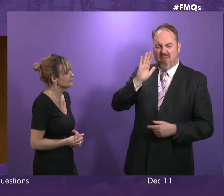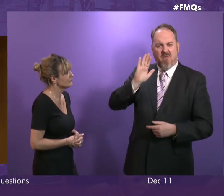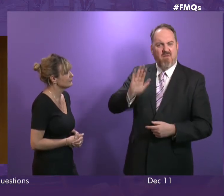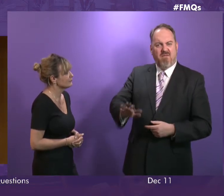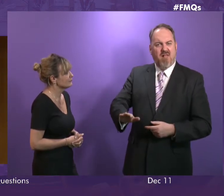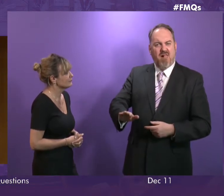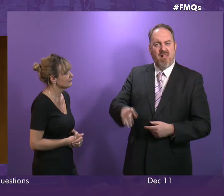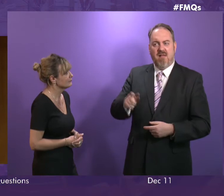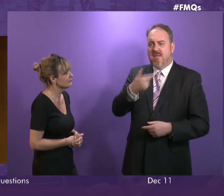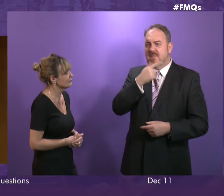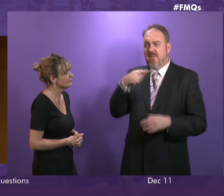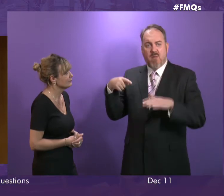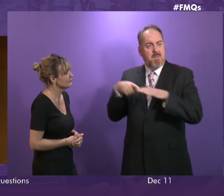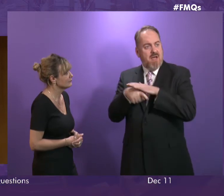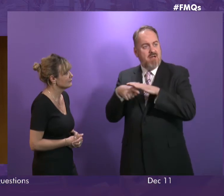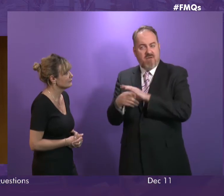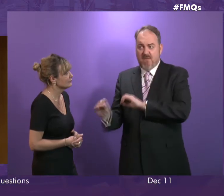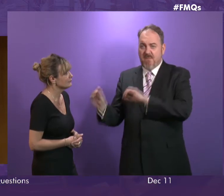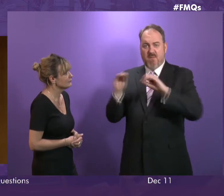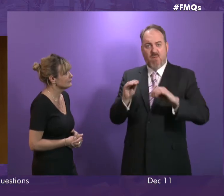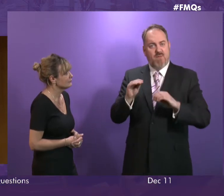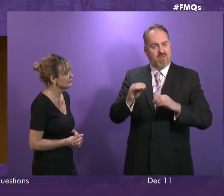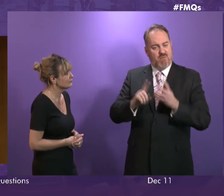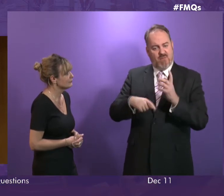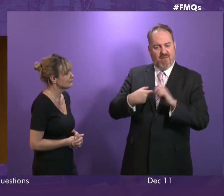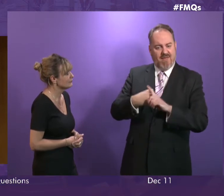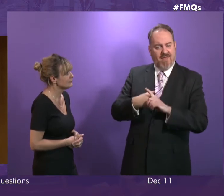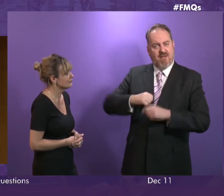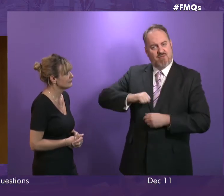to live in Scotland are welcome and that not only do we want them to stay, we want them